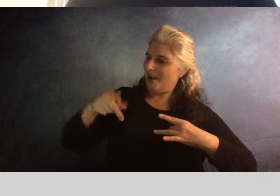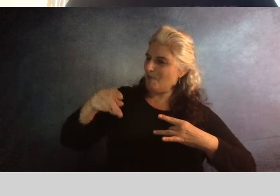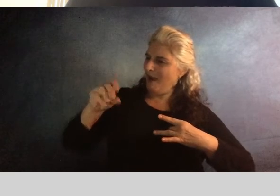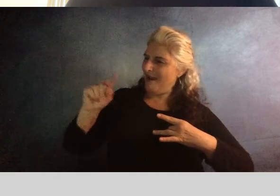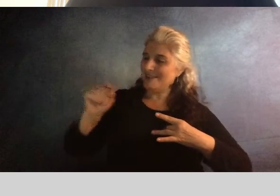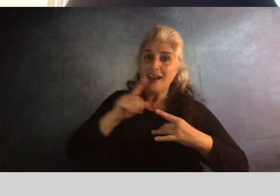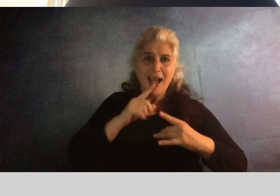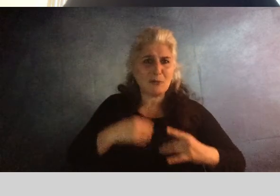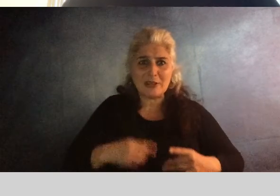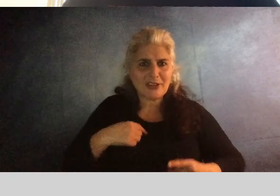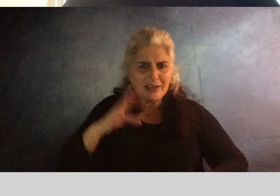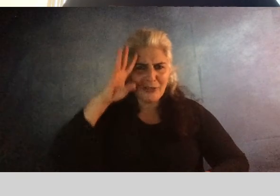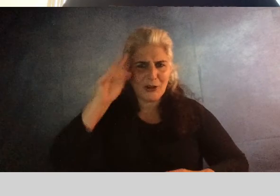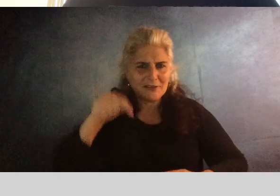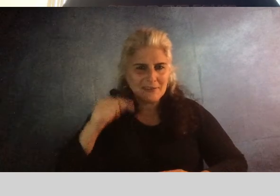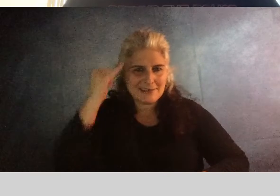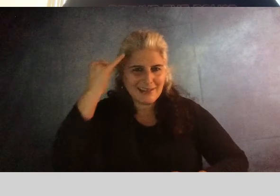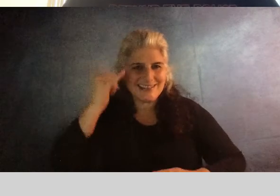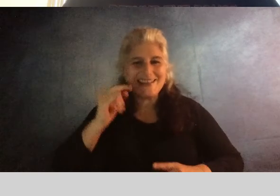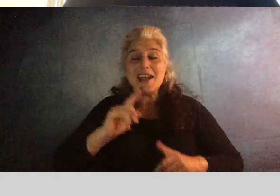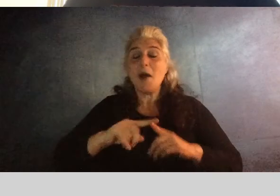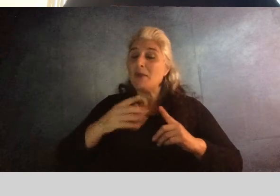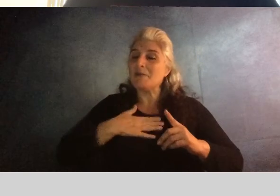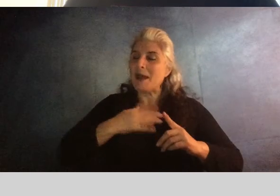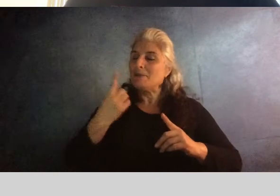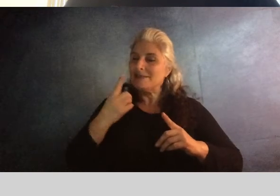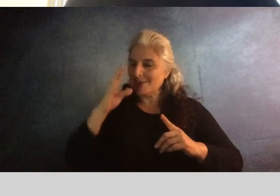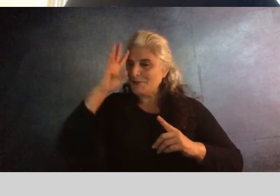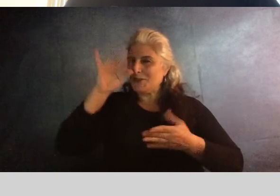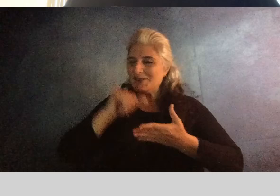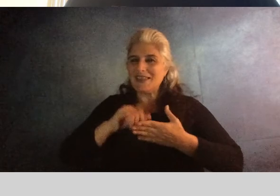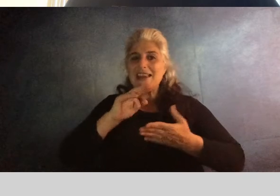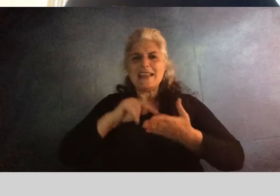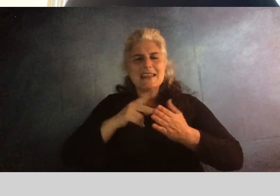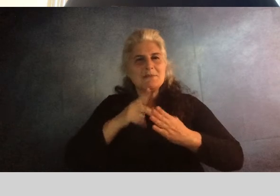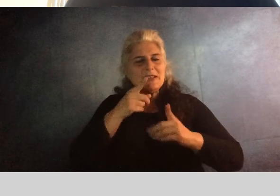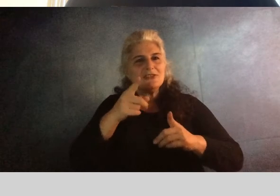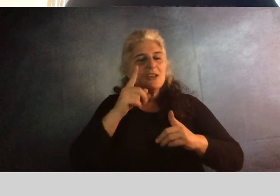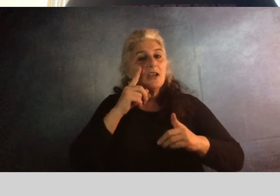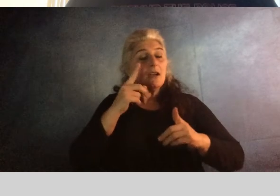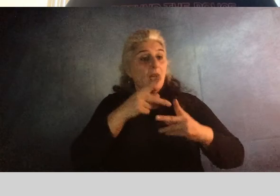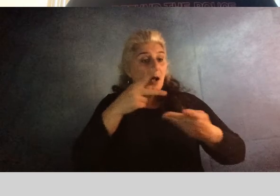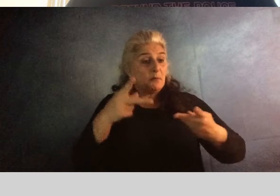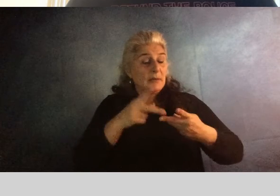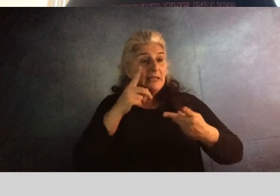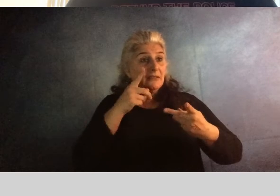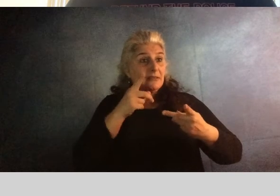it's a great idea but I'm glad someone did. It provides a place where projects can advertise that they are looking for maintainers,